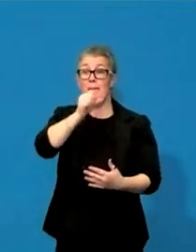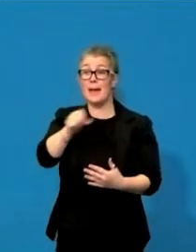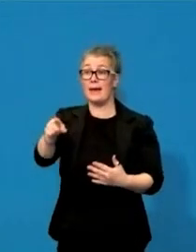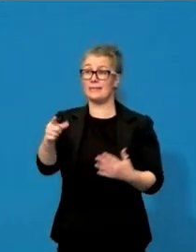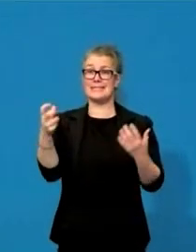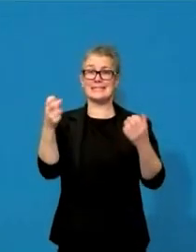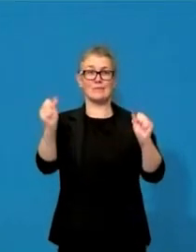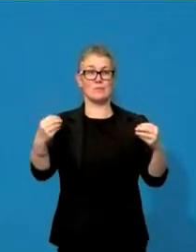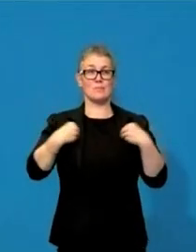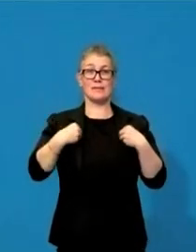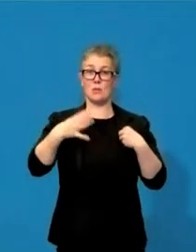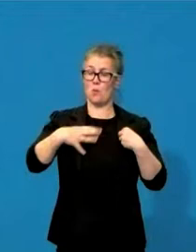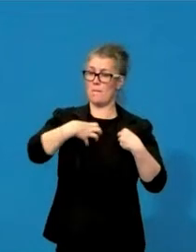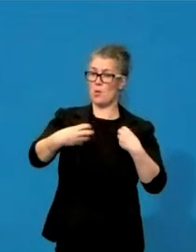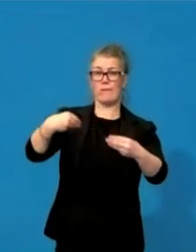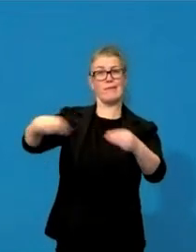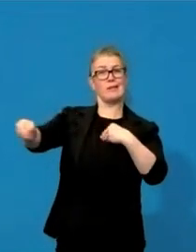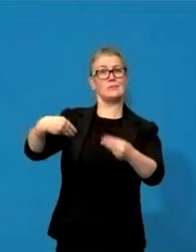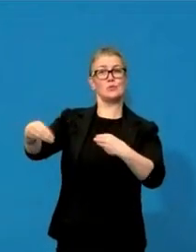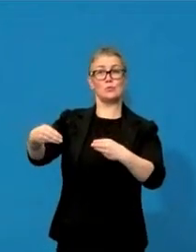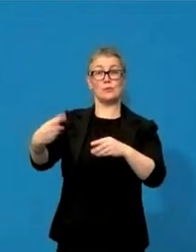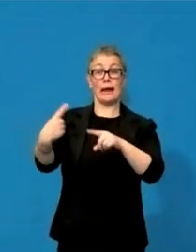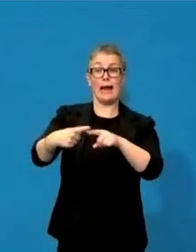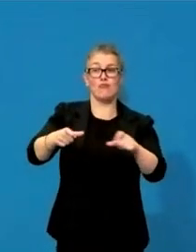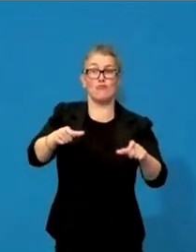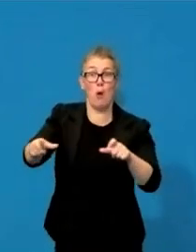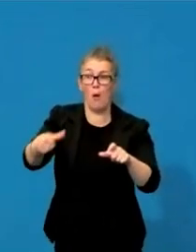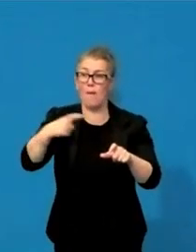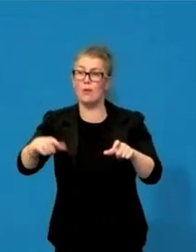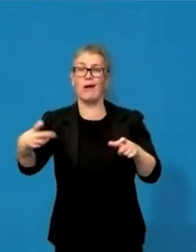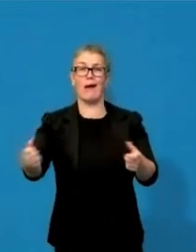flexibility in his business and control by getting a licence, and it's been over